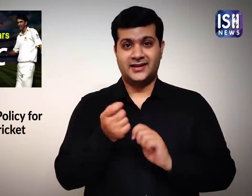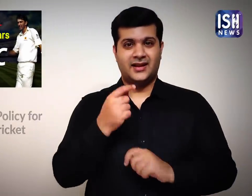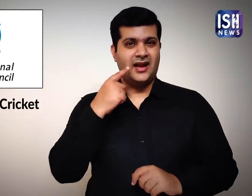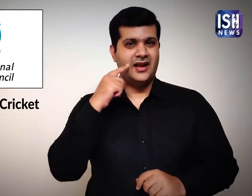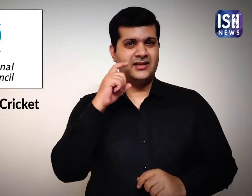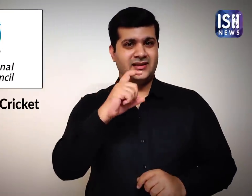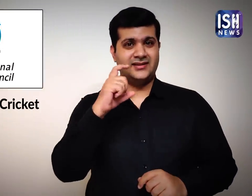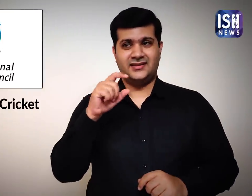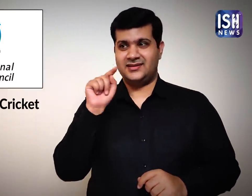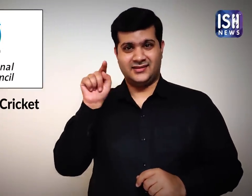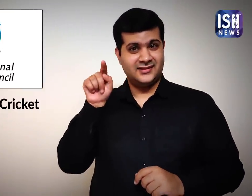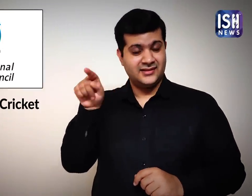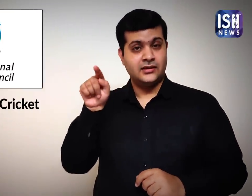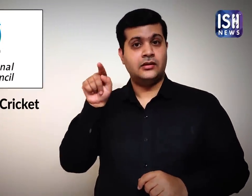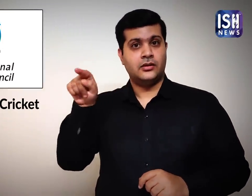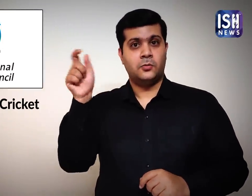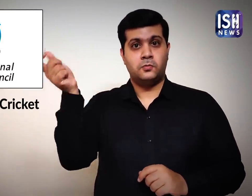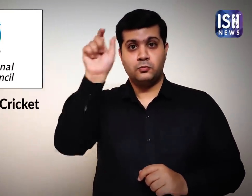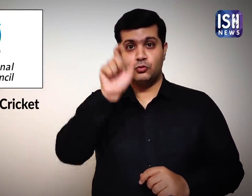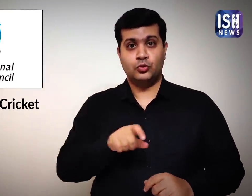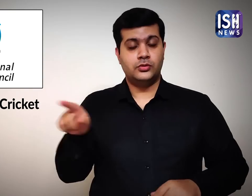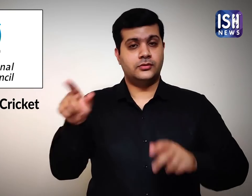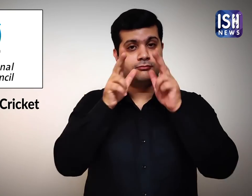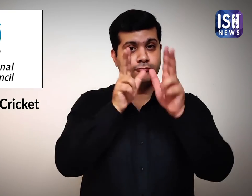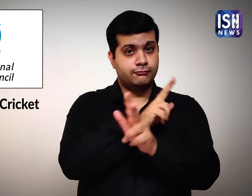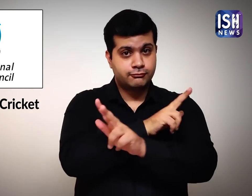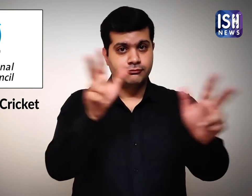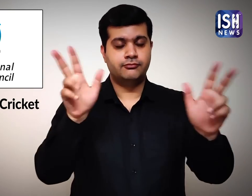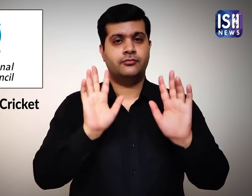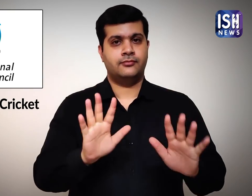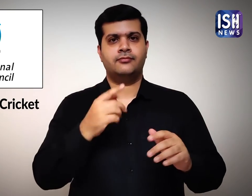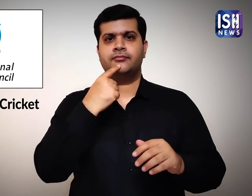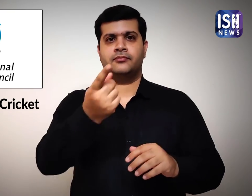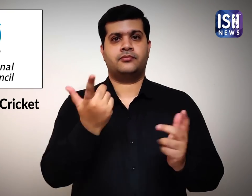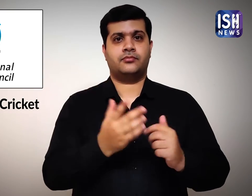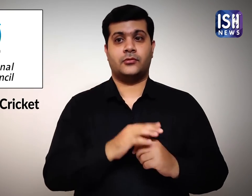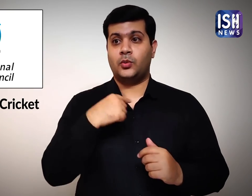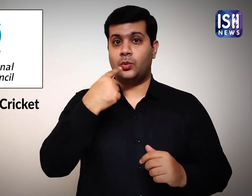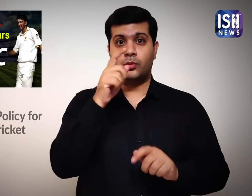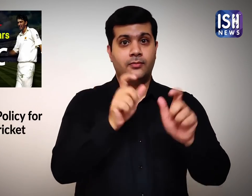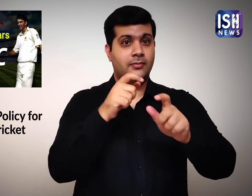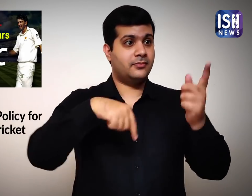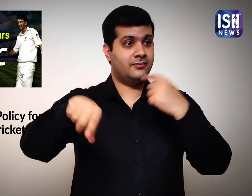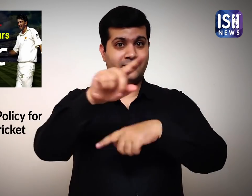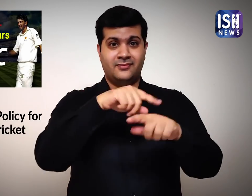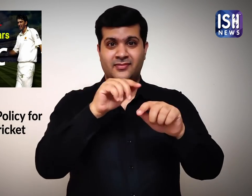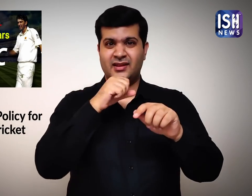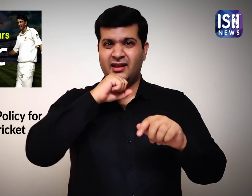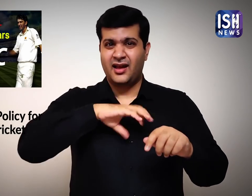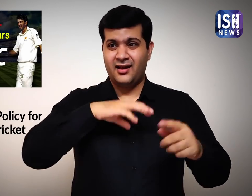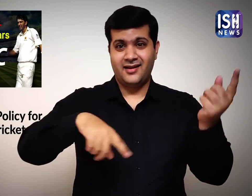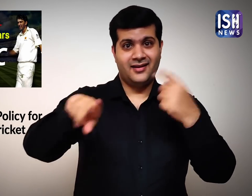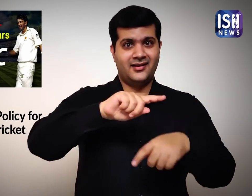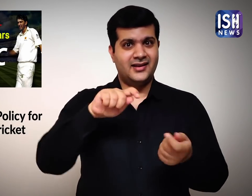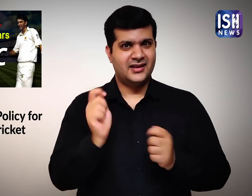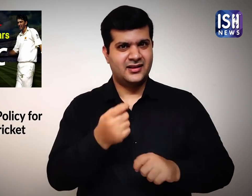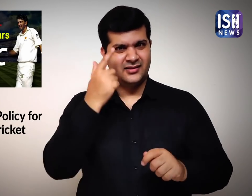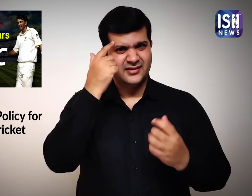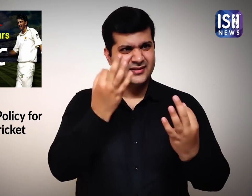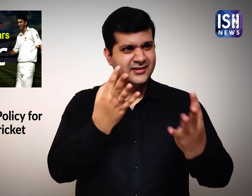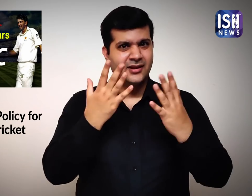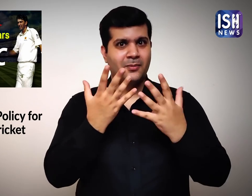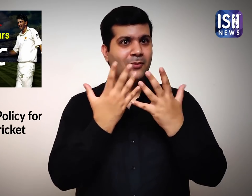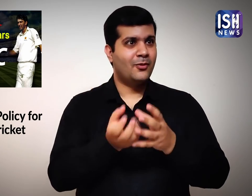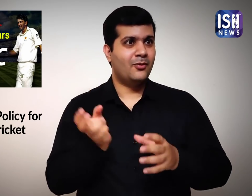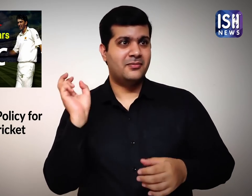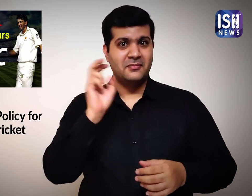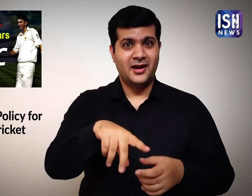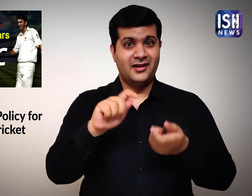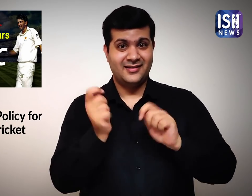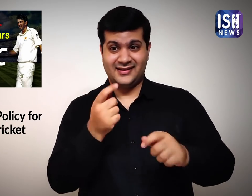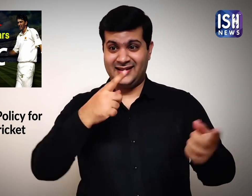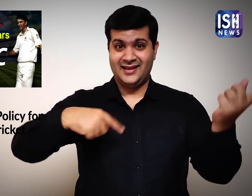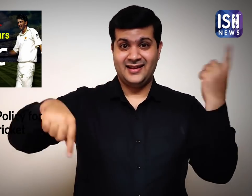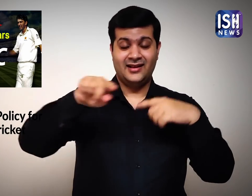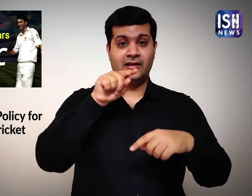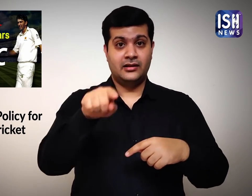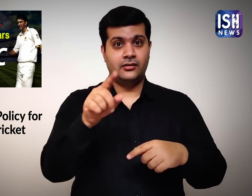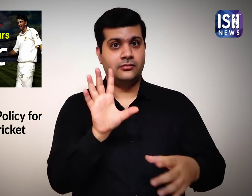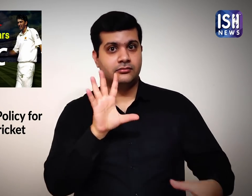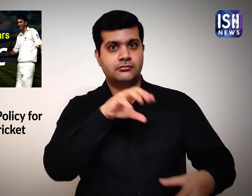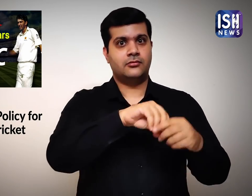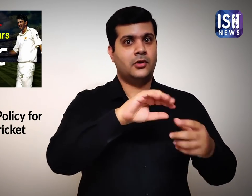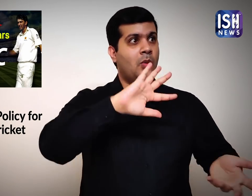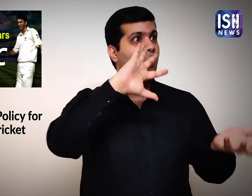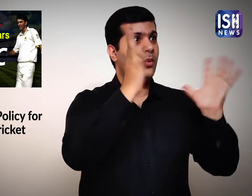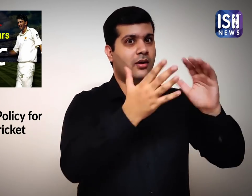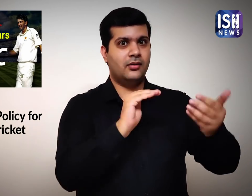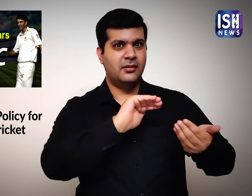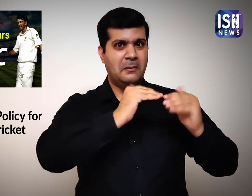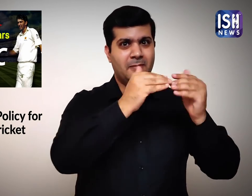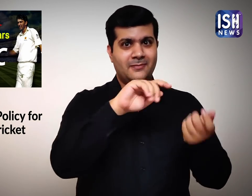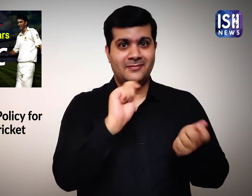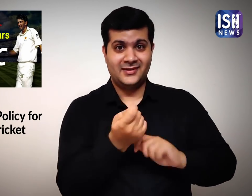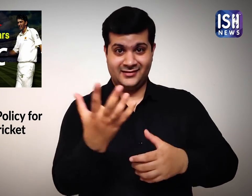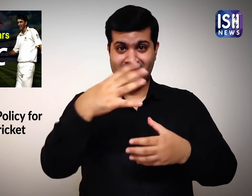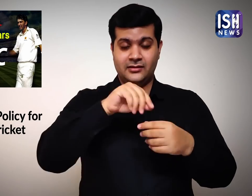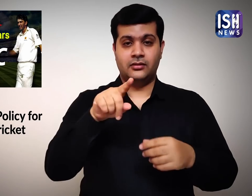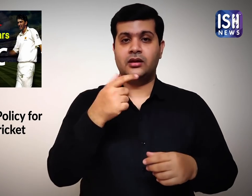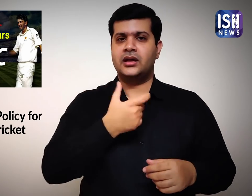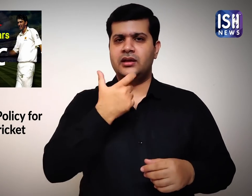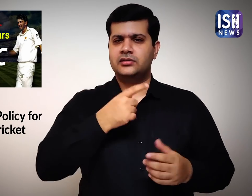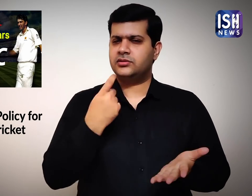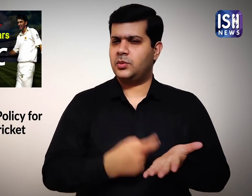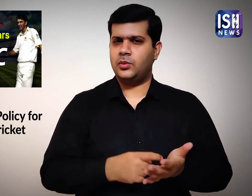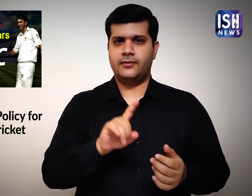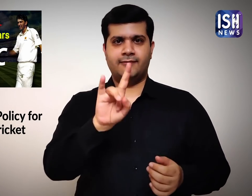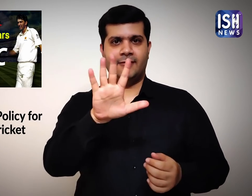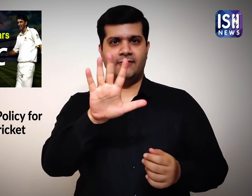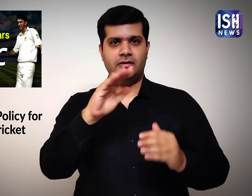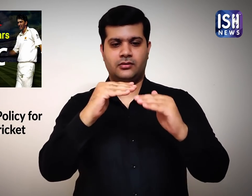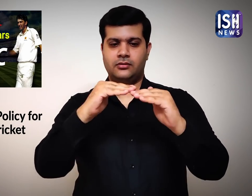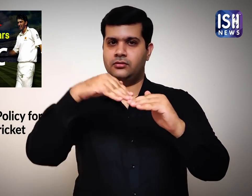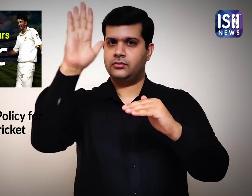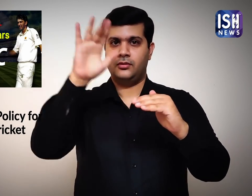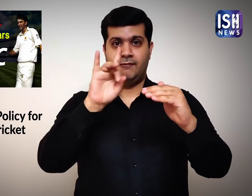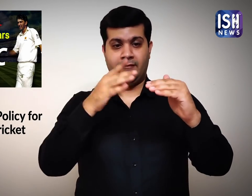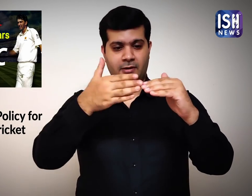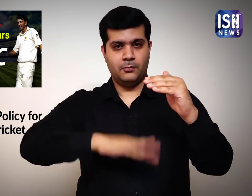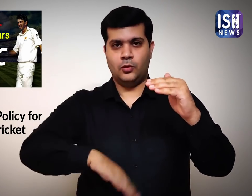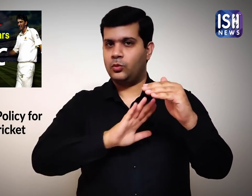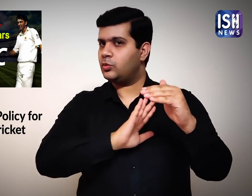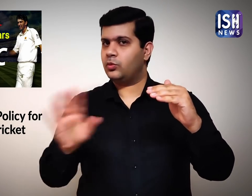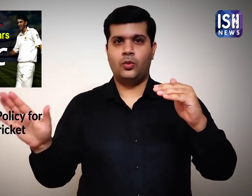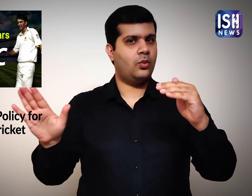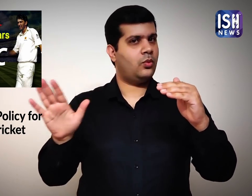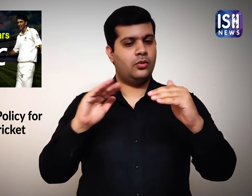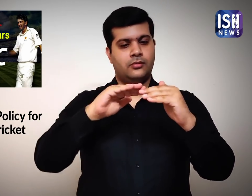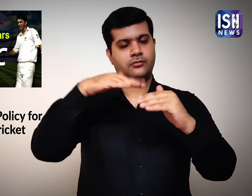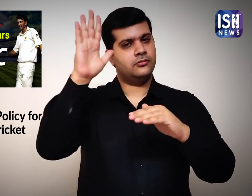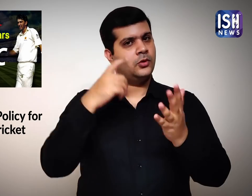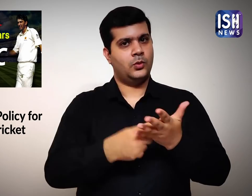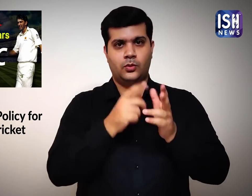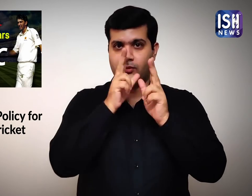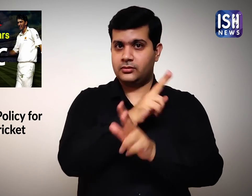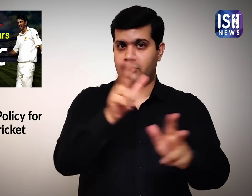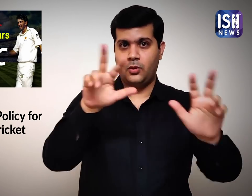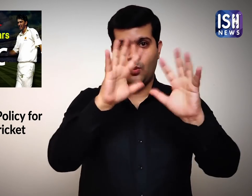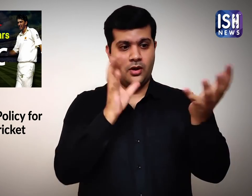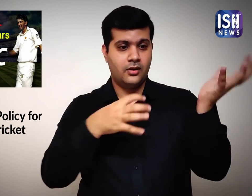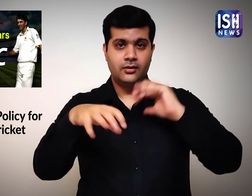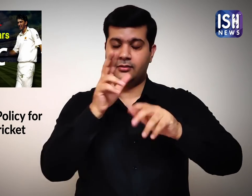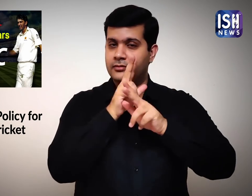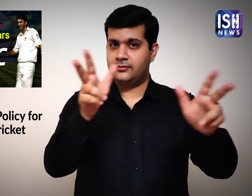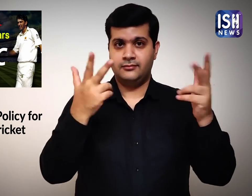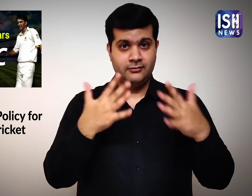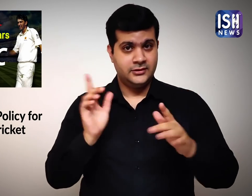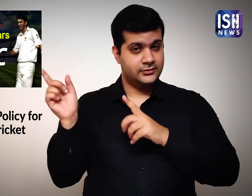The ICC has introduced a minimum age policy of 15 years for players to play international cricket.